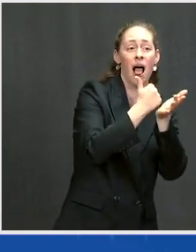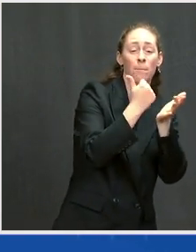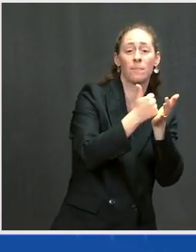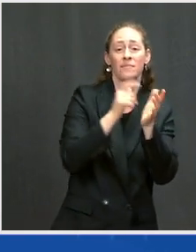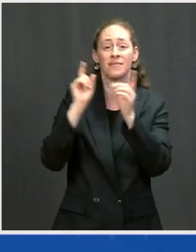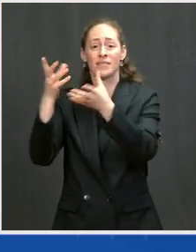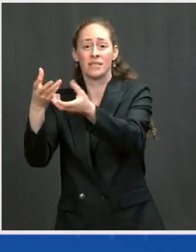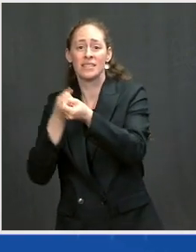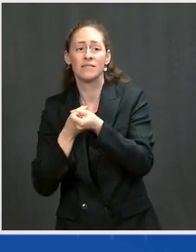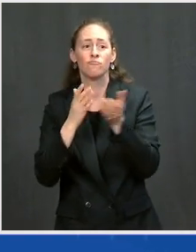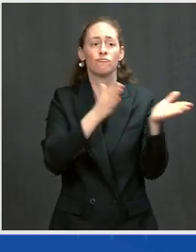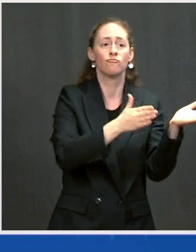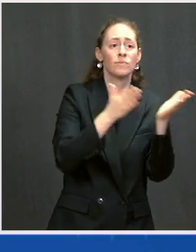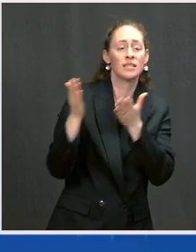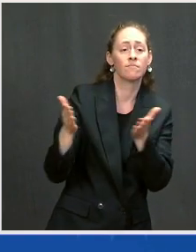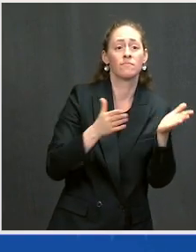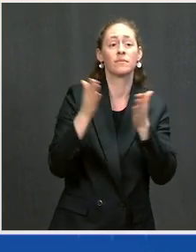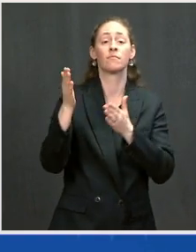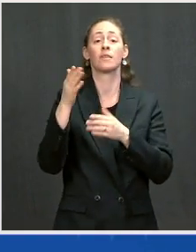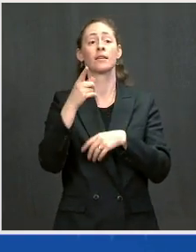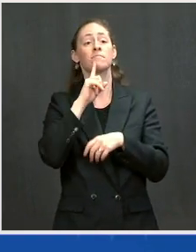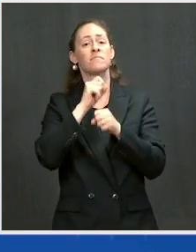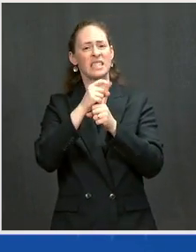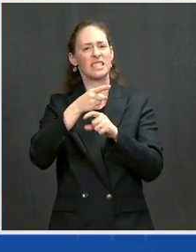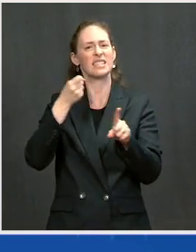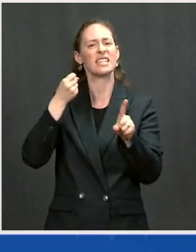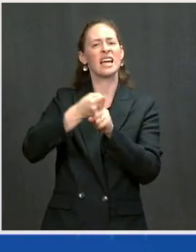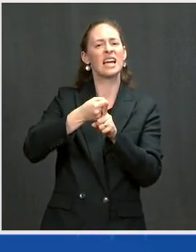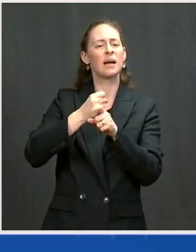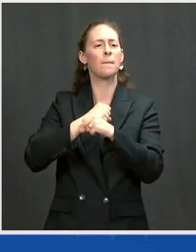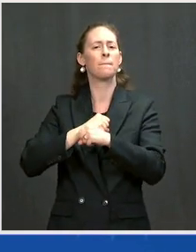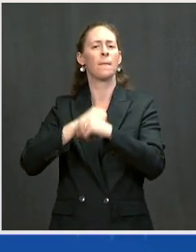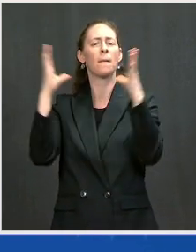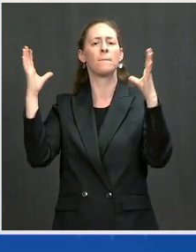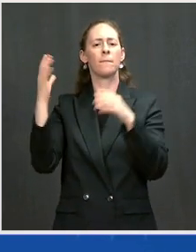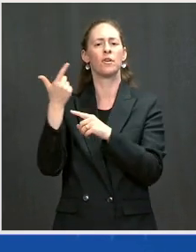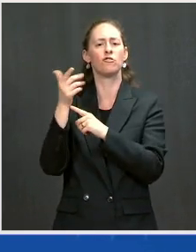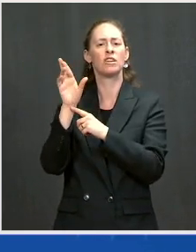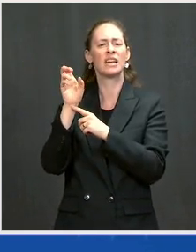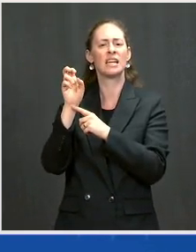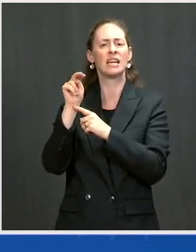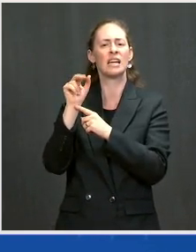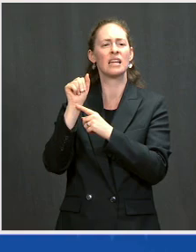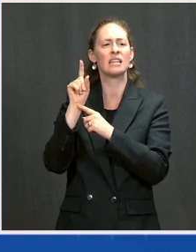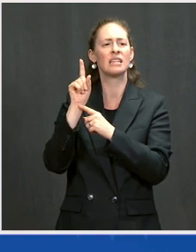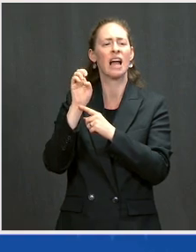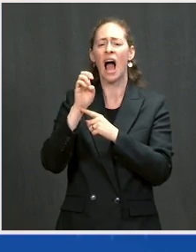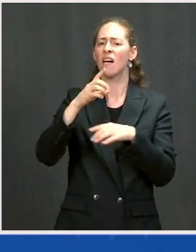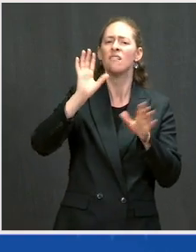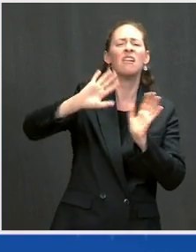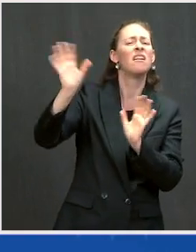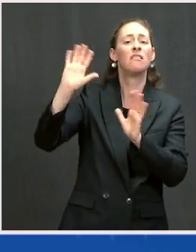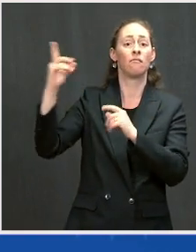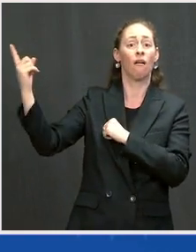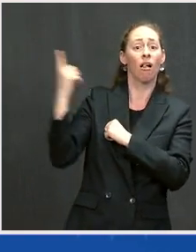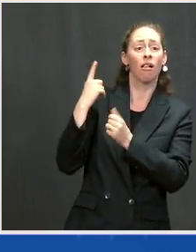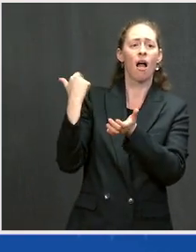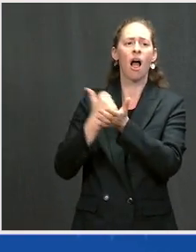He was a Ranger, he led his man from the front. And over the course of the next several hours, four more waves of assaults came.